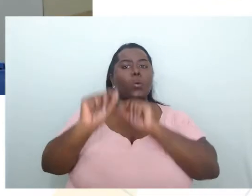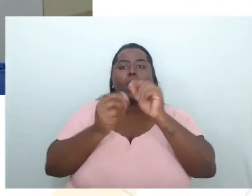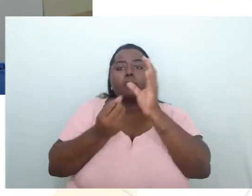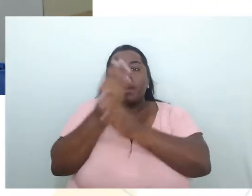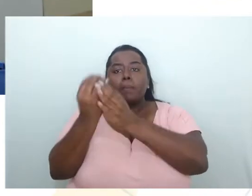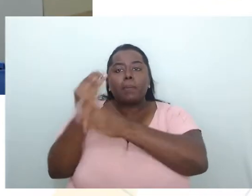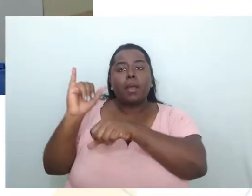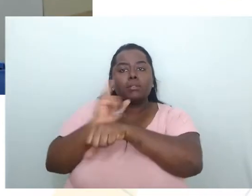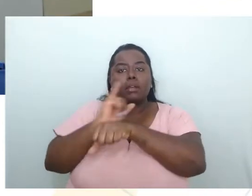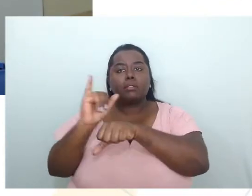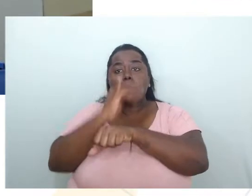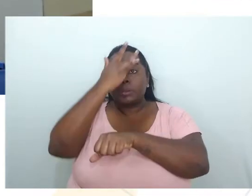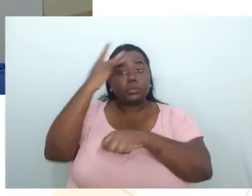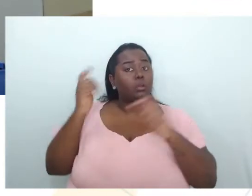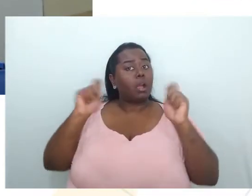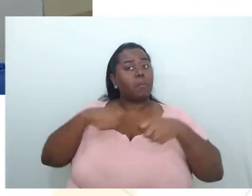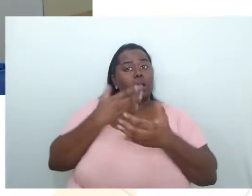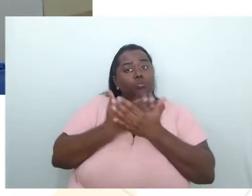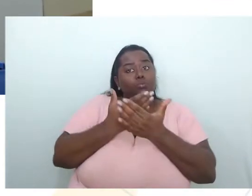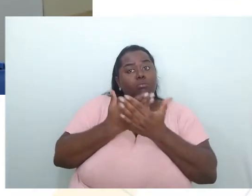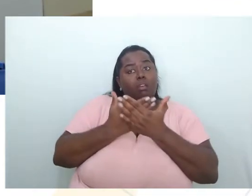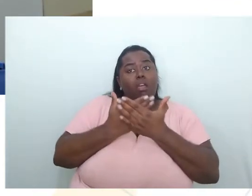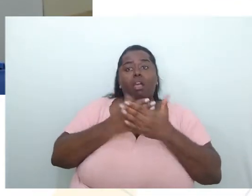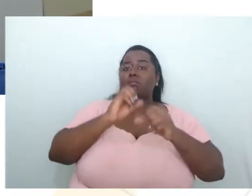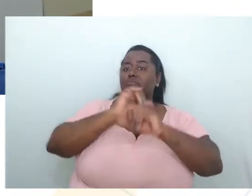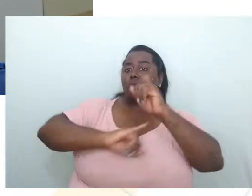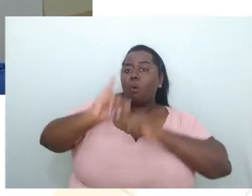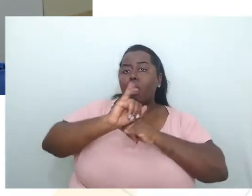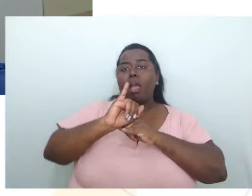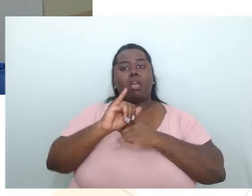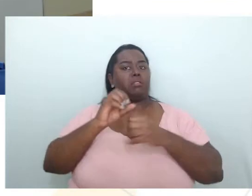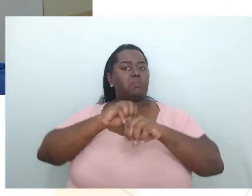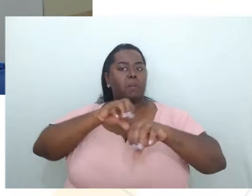people can study, so online education and distance education, printed material is